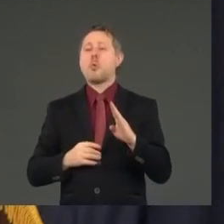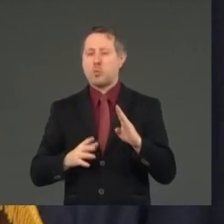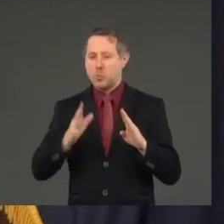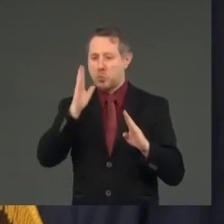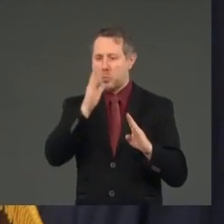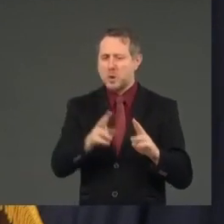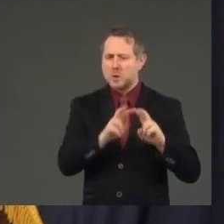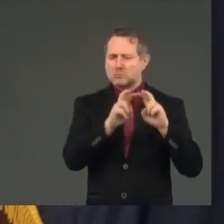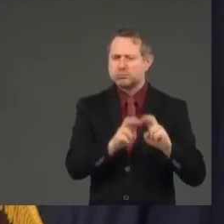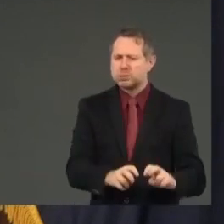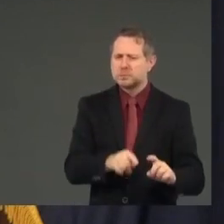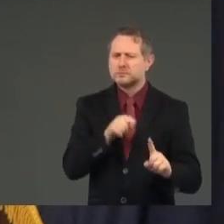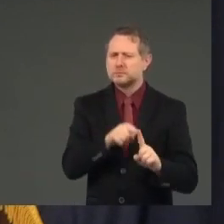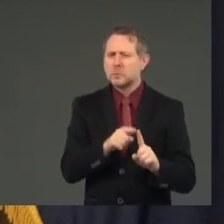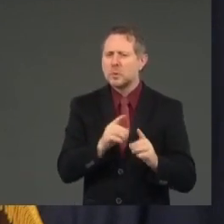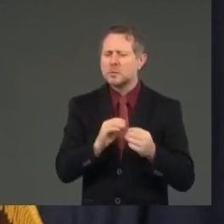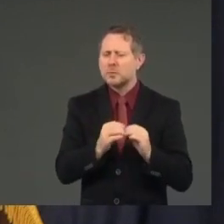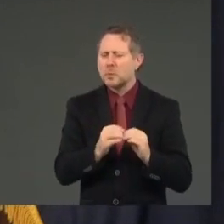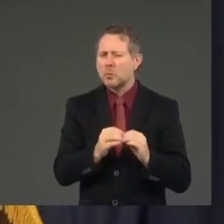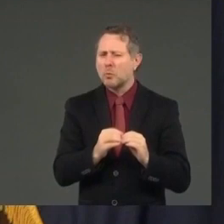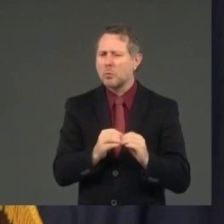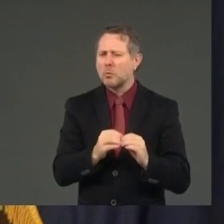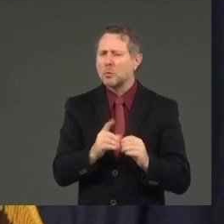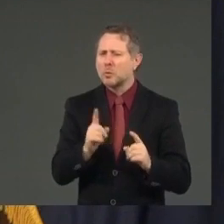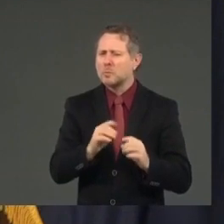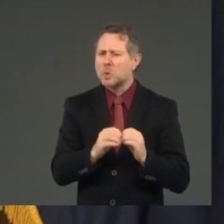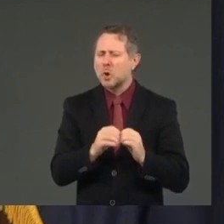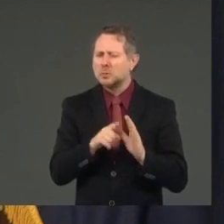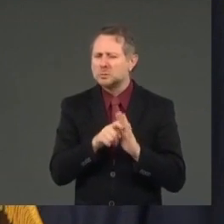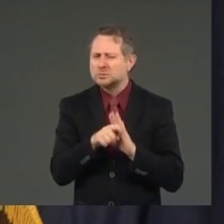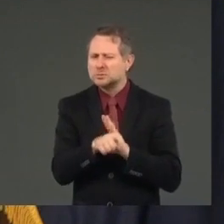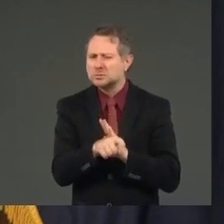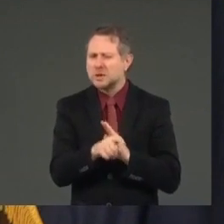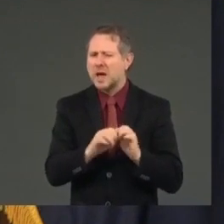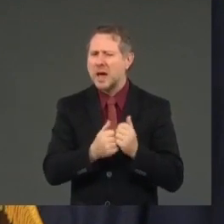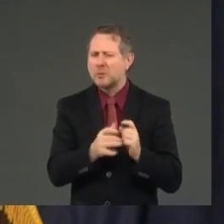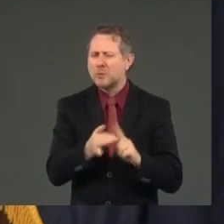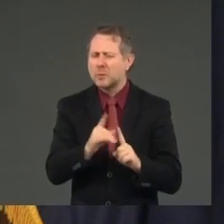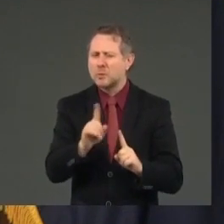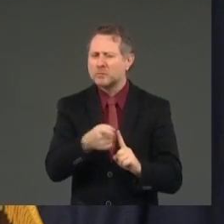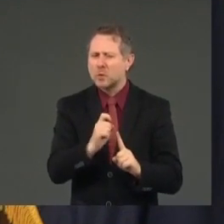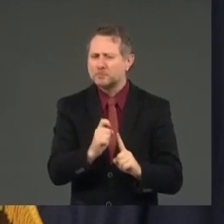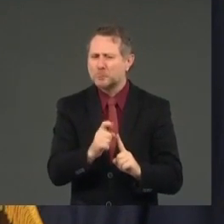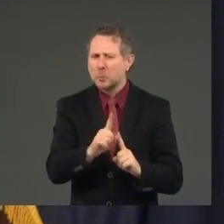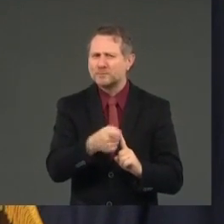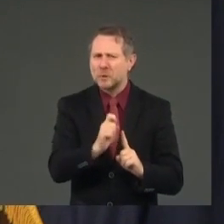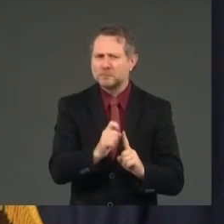IF YOU SEE A SHIFT, THEN THEY'LL